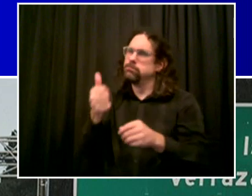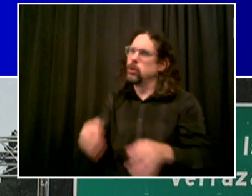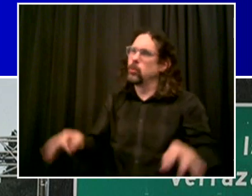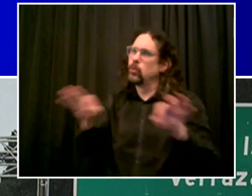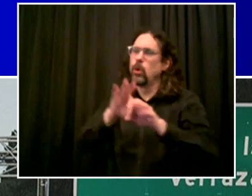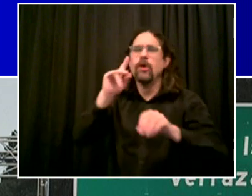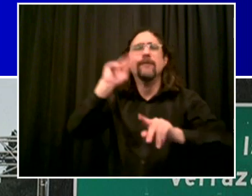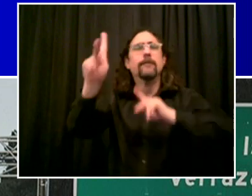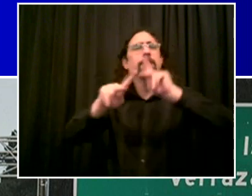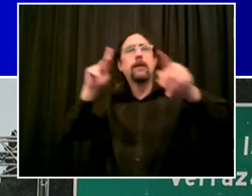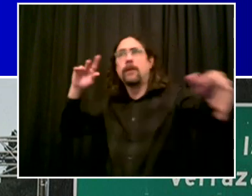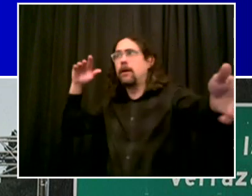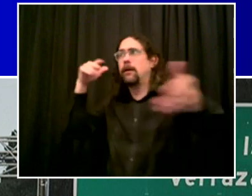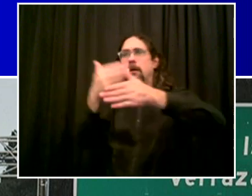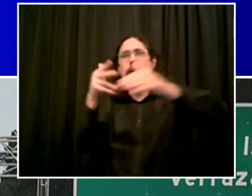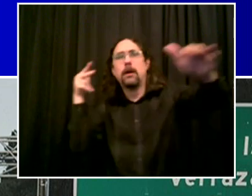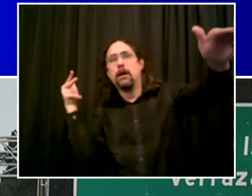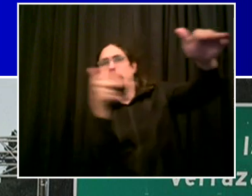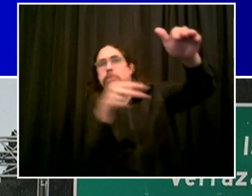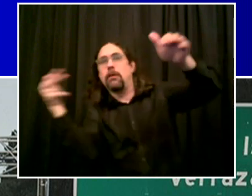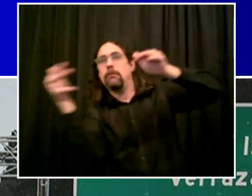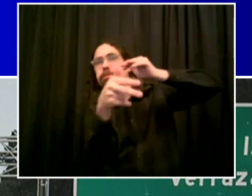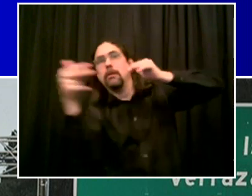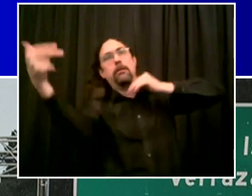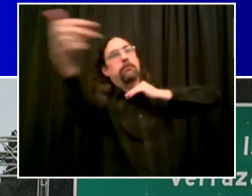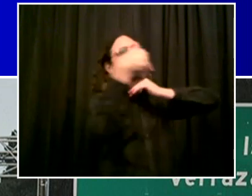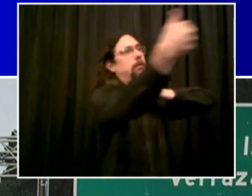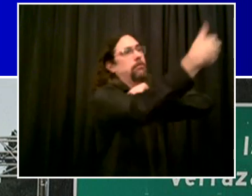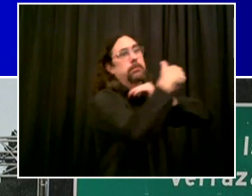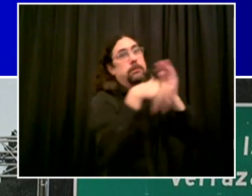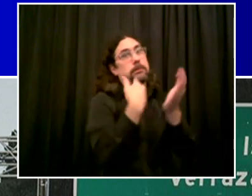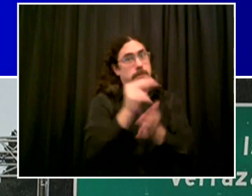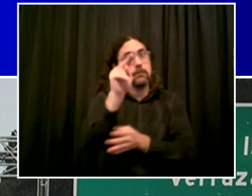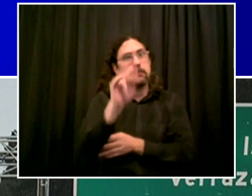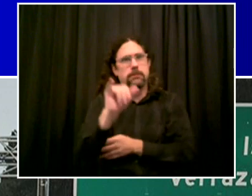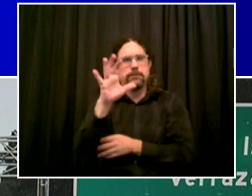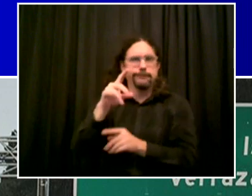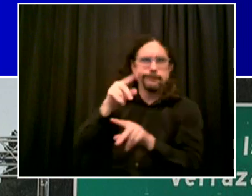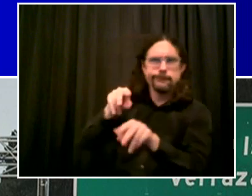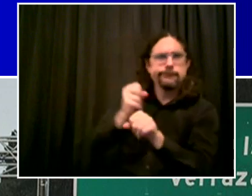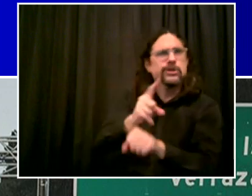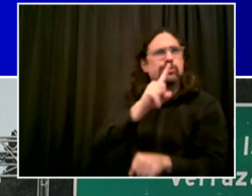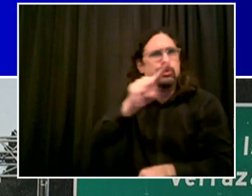HELP PEOPLE AND G ETTHEM INFORMATION AND LET THEM KNOW HOW IMPORTANT IT IS IF THEY ARE